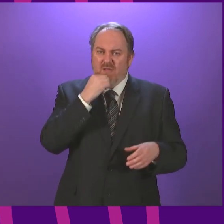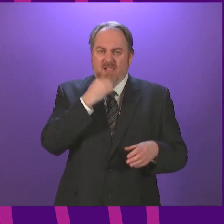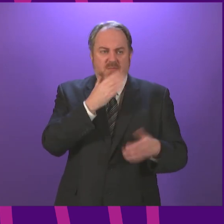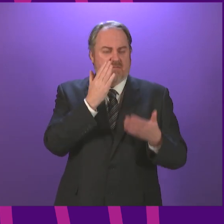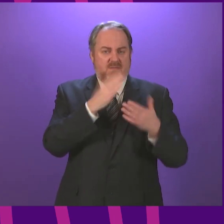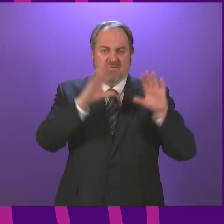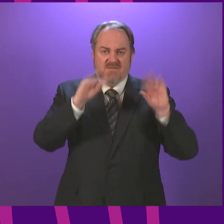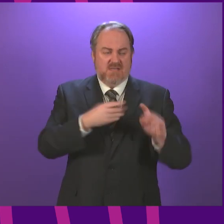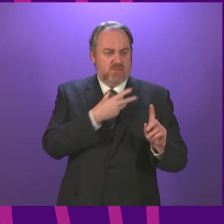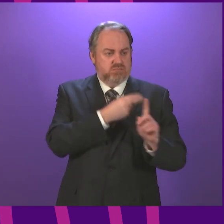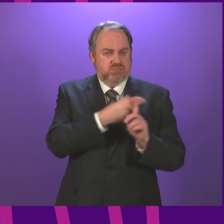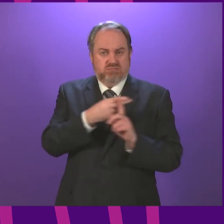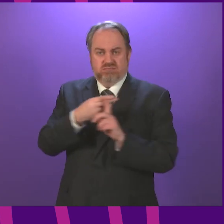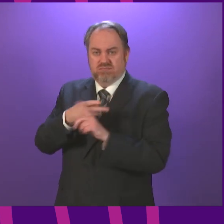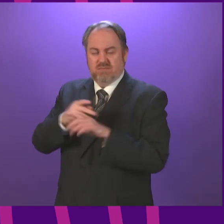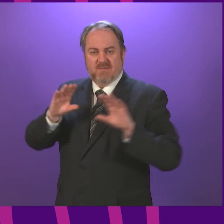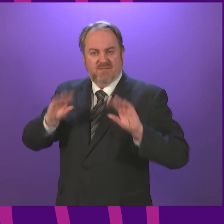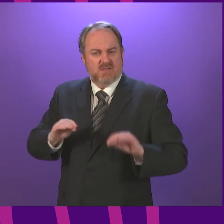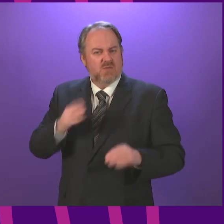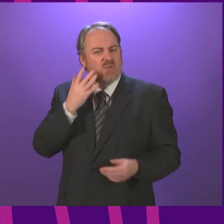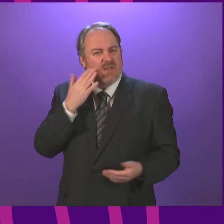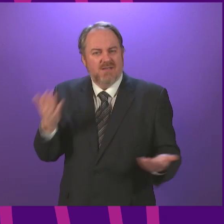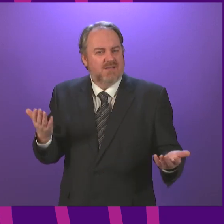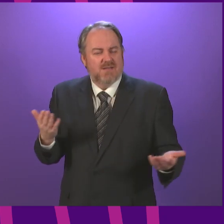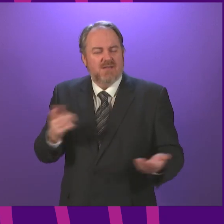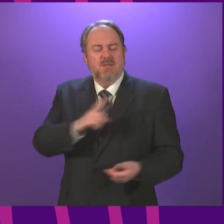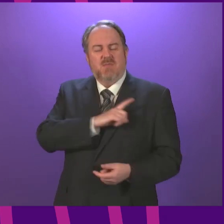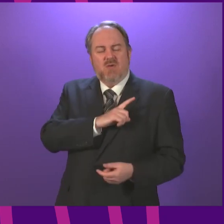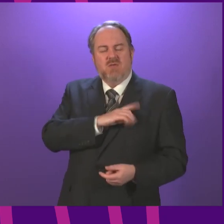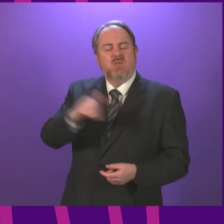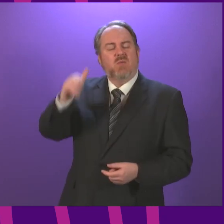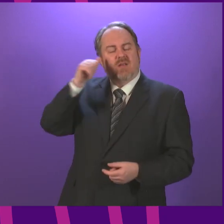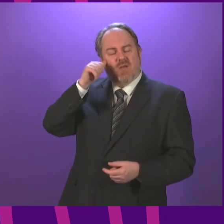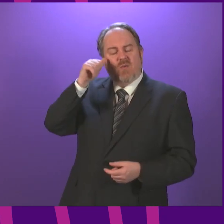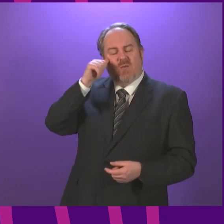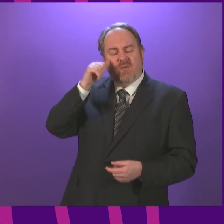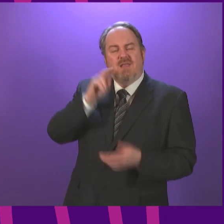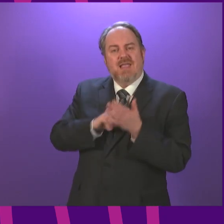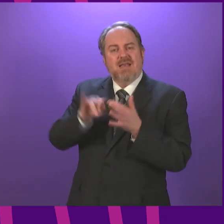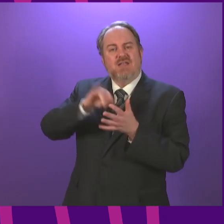I am sure that the First Minister agrees that it would be unacceptable for NHS Lothian residents